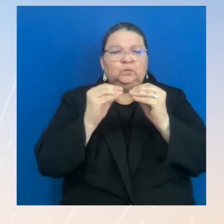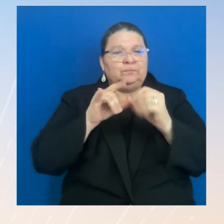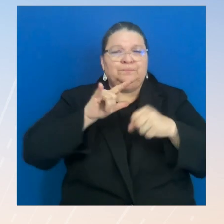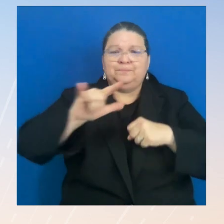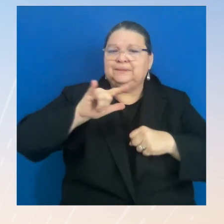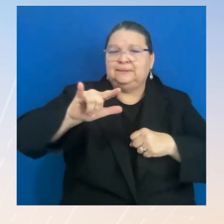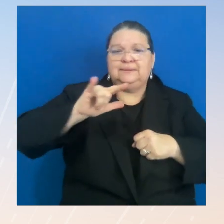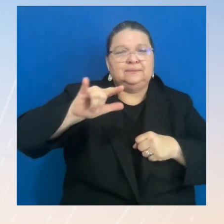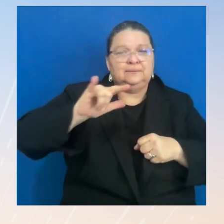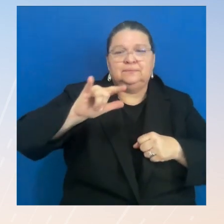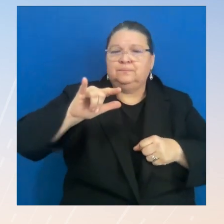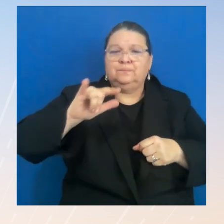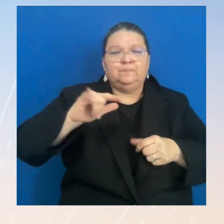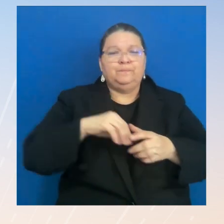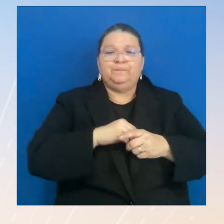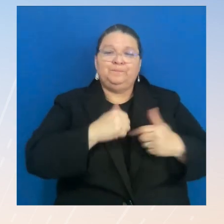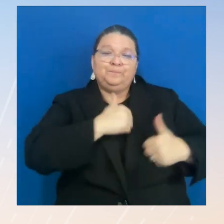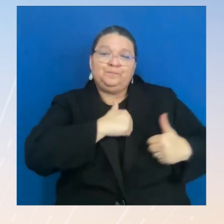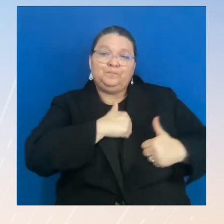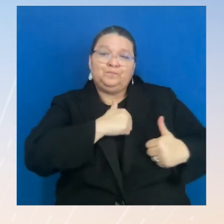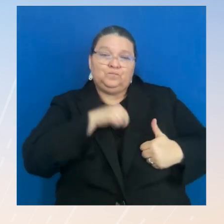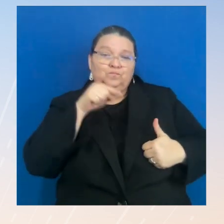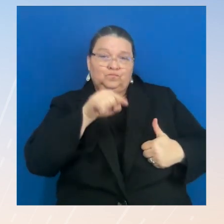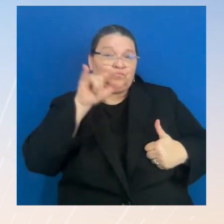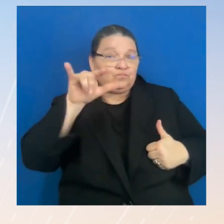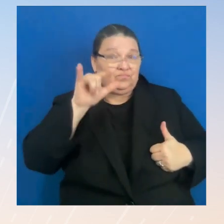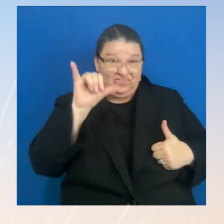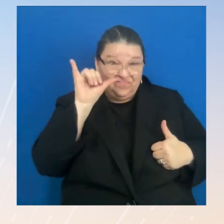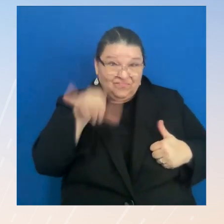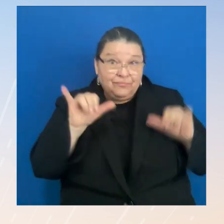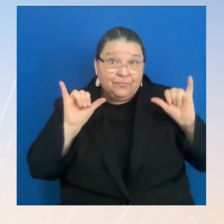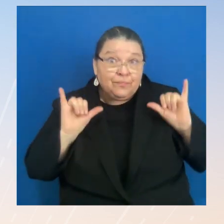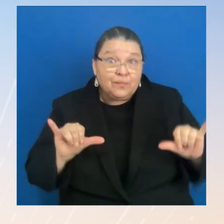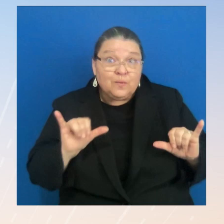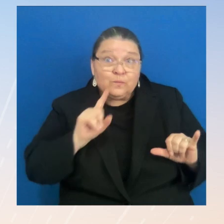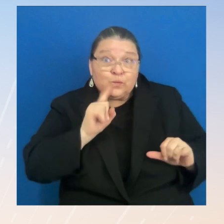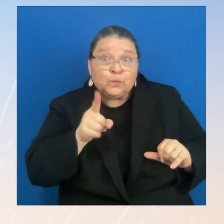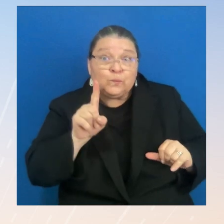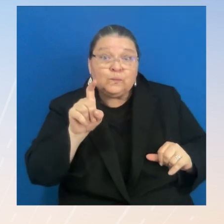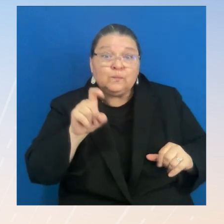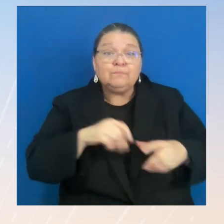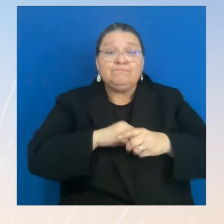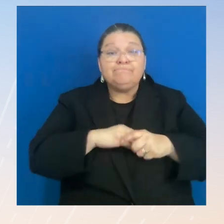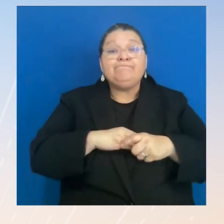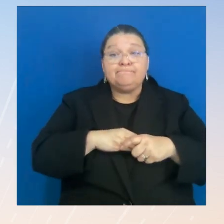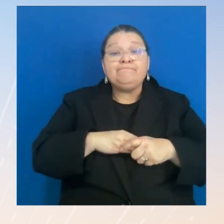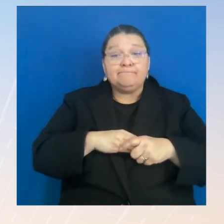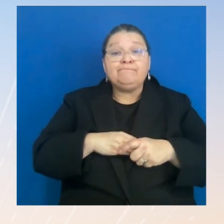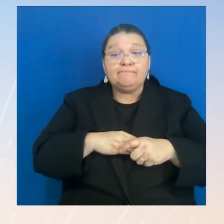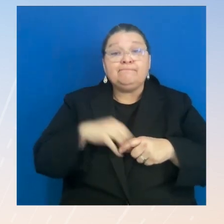Ms. Psaki: That continues to be our position. I would note that they also said that the ai- that adding aircraft to the Ukrainian inventory